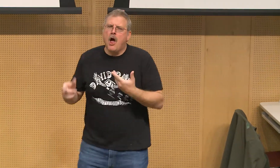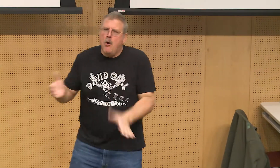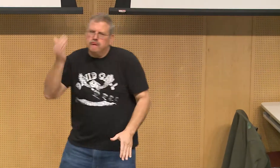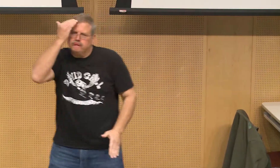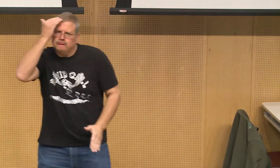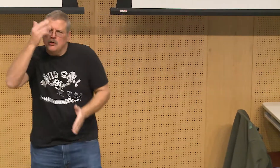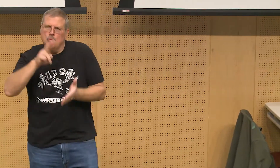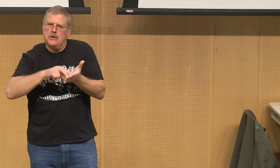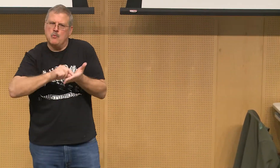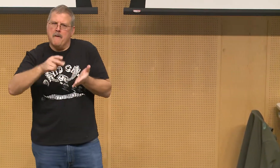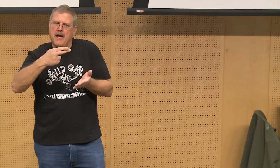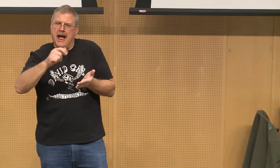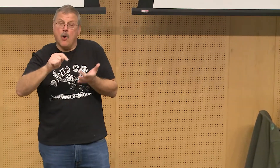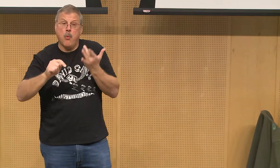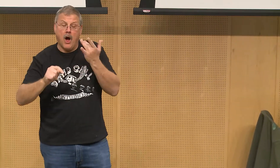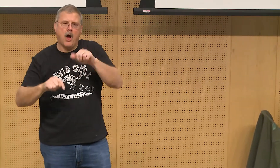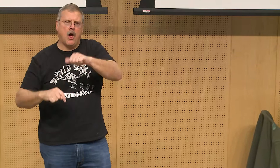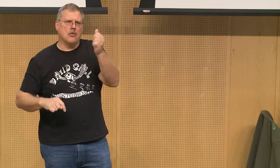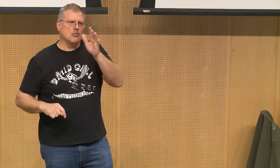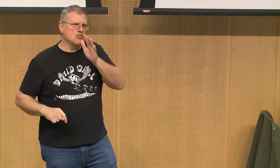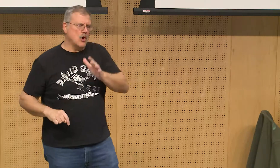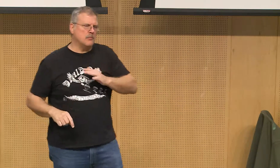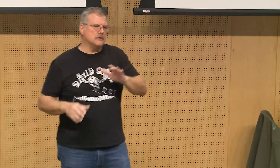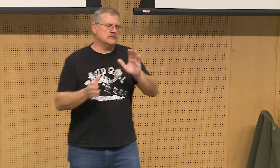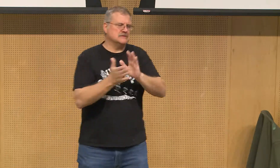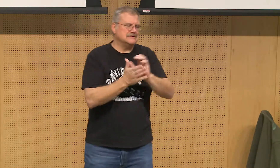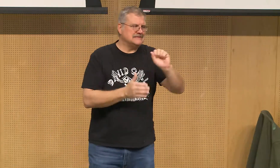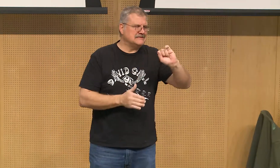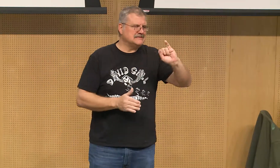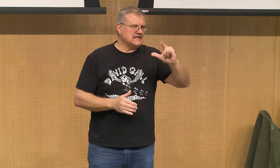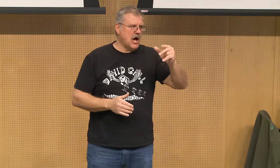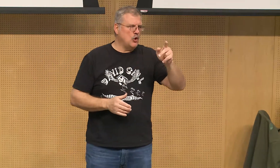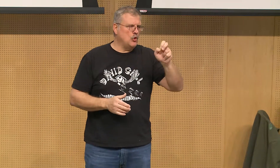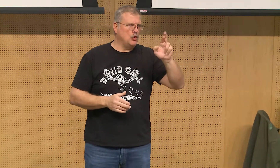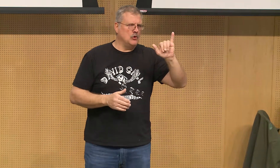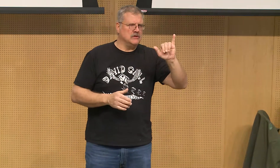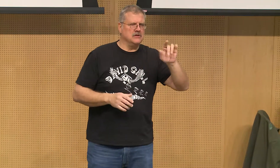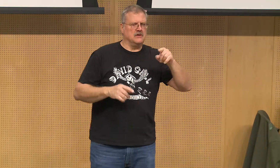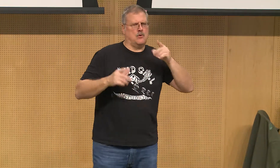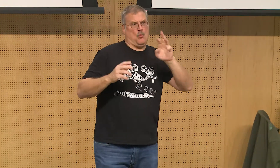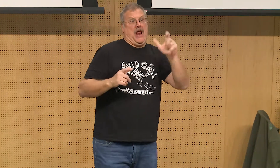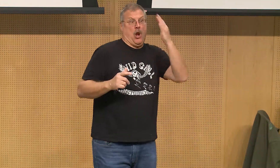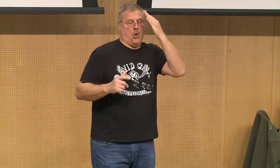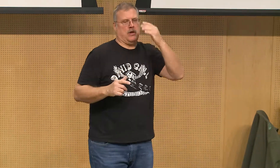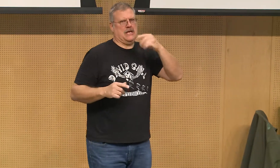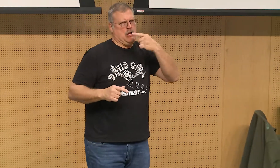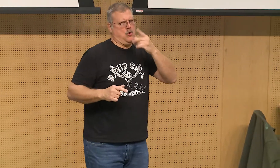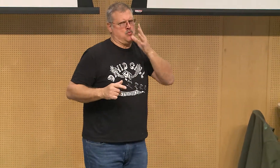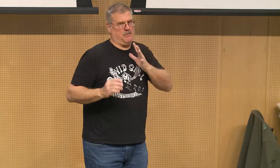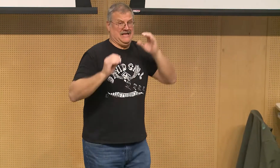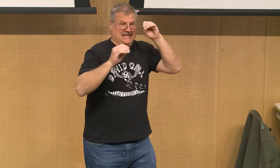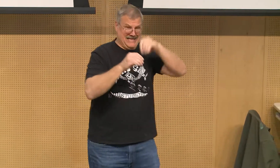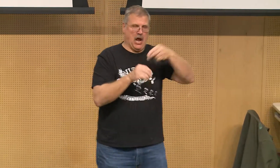Typically, this is-- There was another woman, well-known hearing woman,